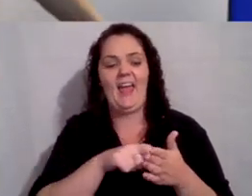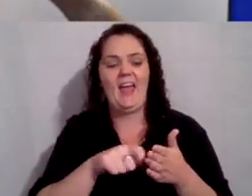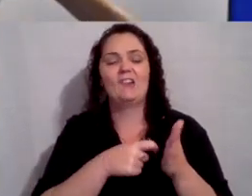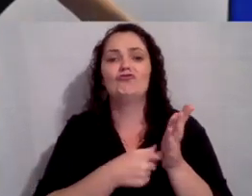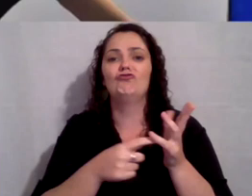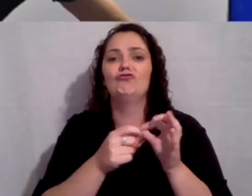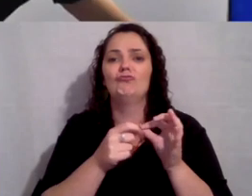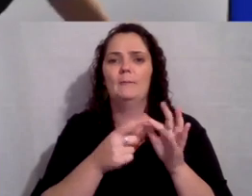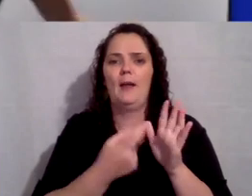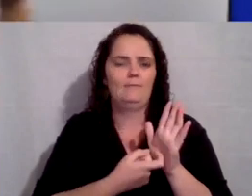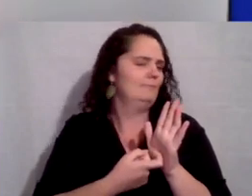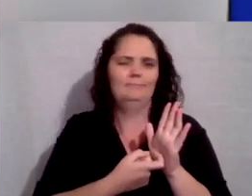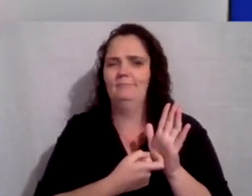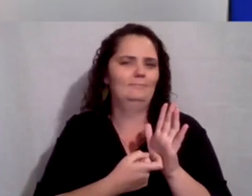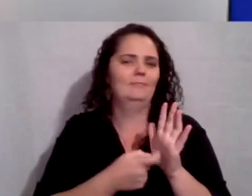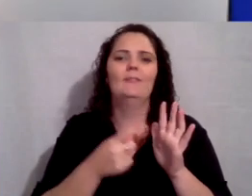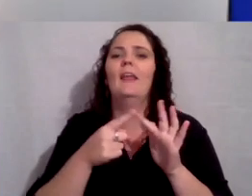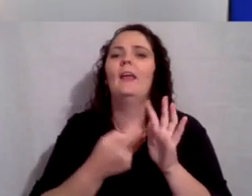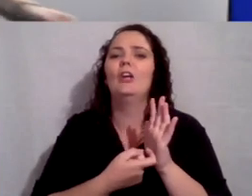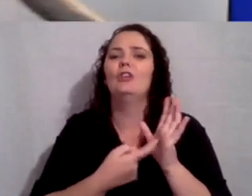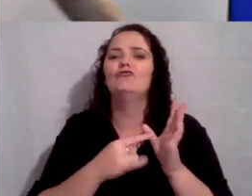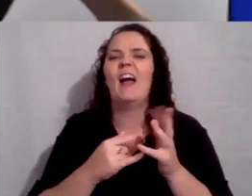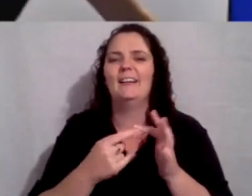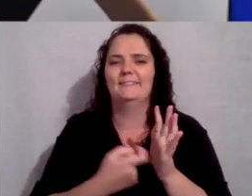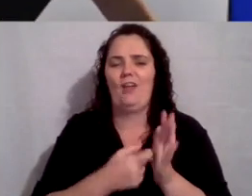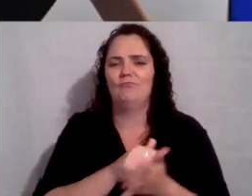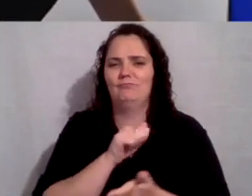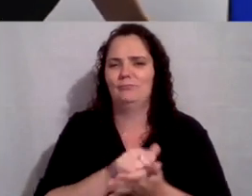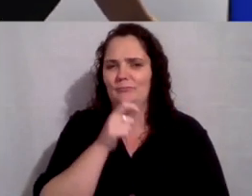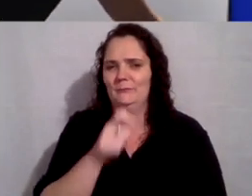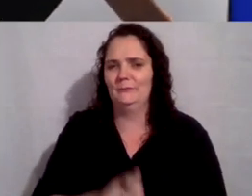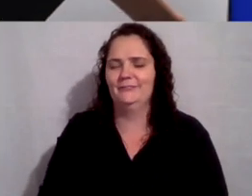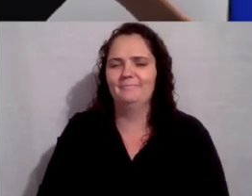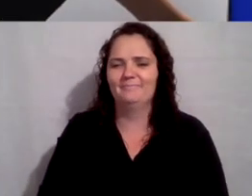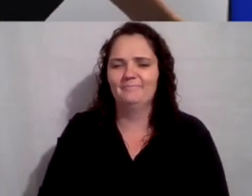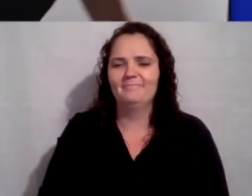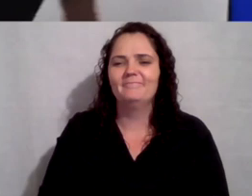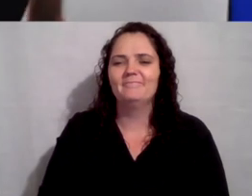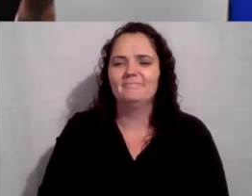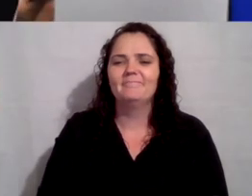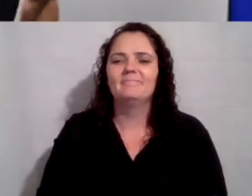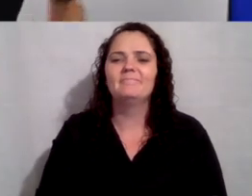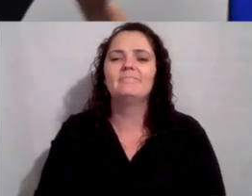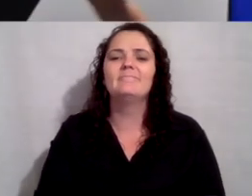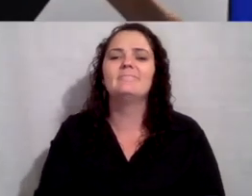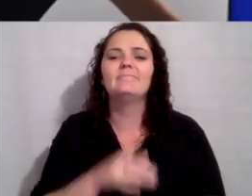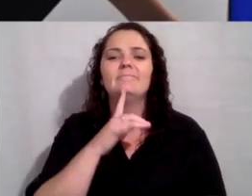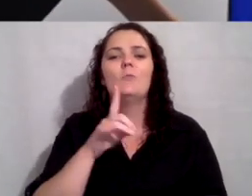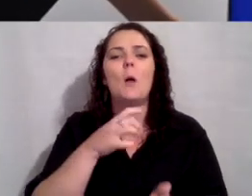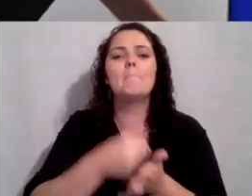Alright so let's talk about erasers okay now the most basic form of eraser that we use